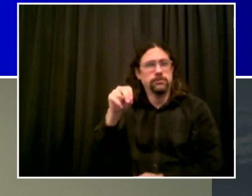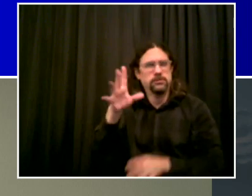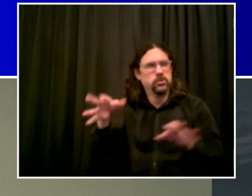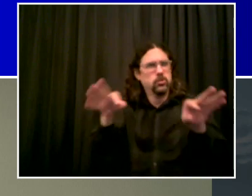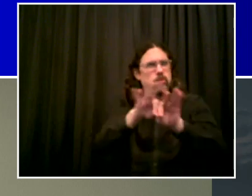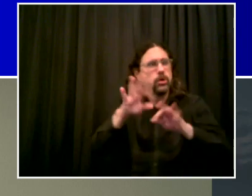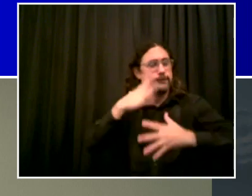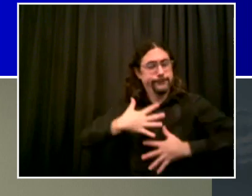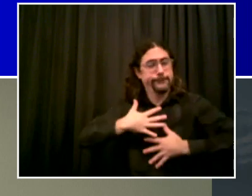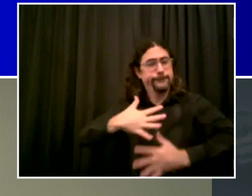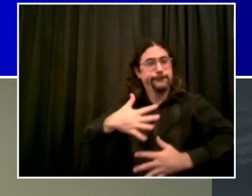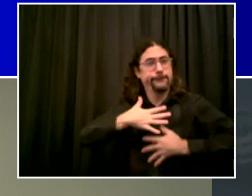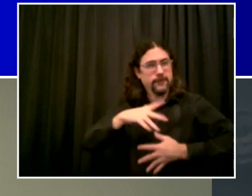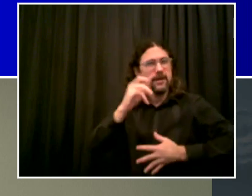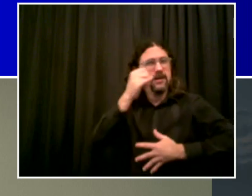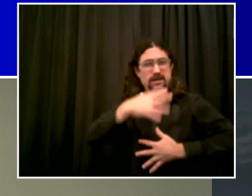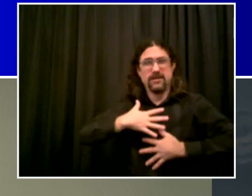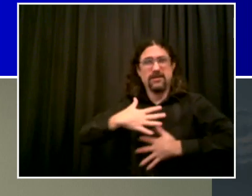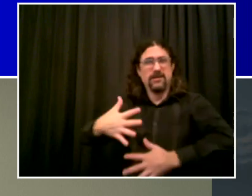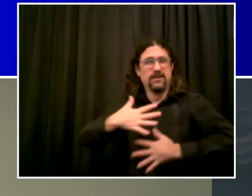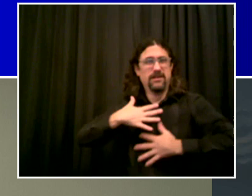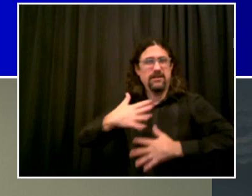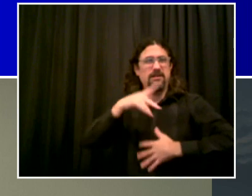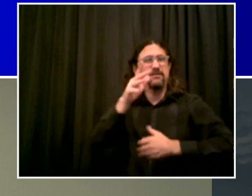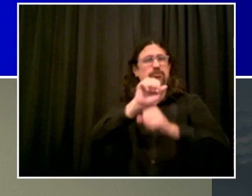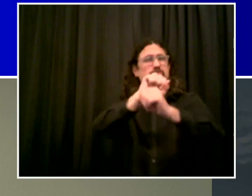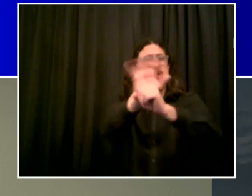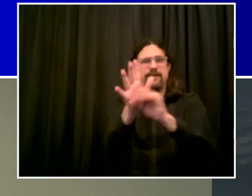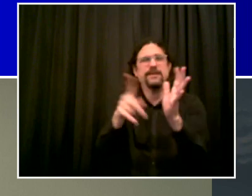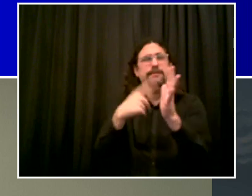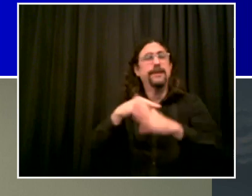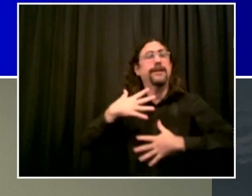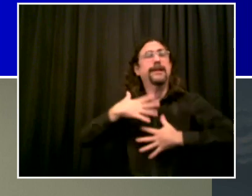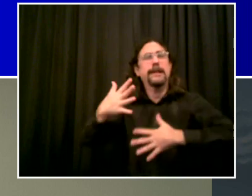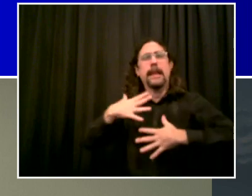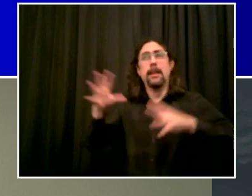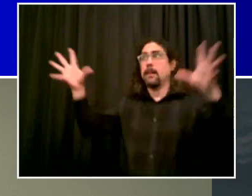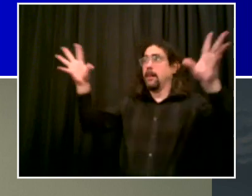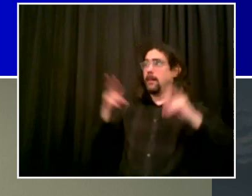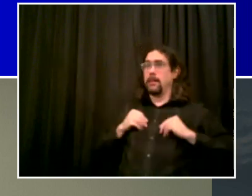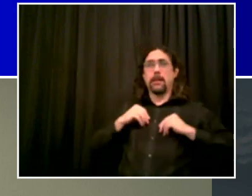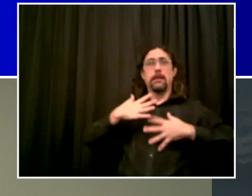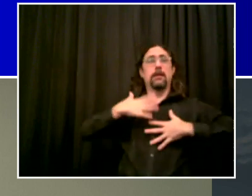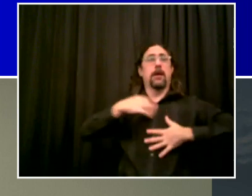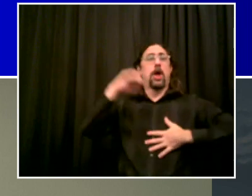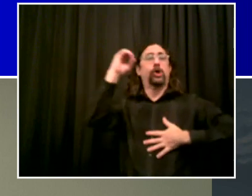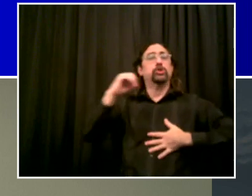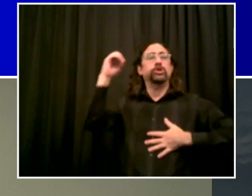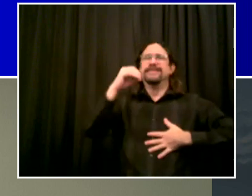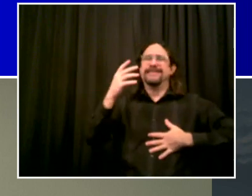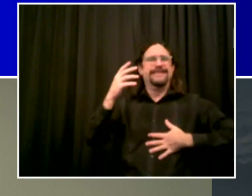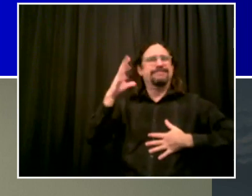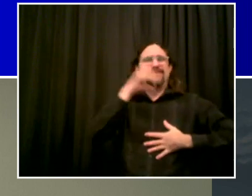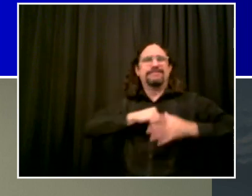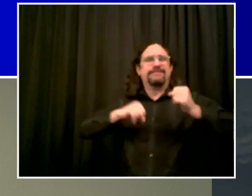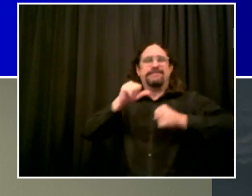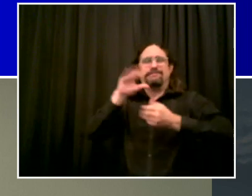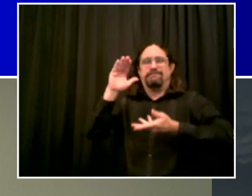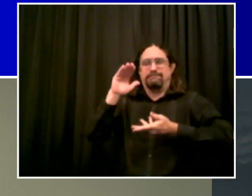THE LEVEL OF OXYGEN SATURATION IN YROU BLOOD. THIS IS VERY IMPORTANT BECAUSE LOW OXYGEN SATURATION CAN